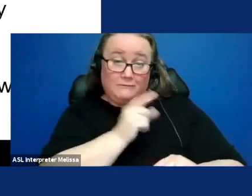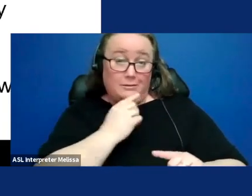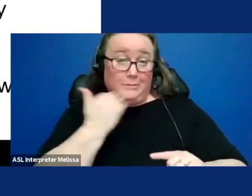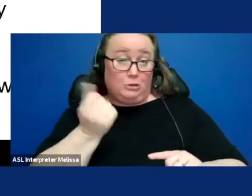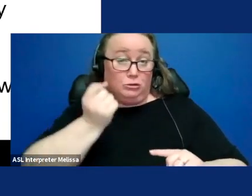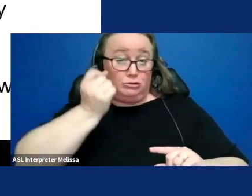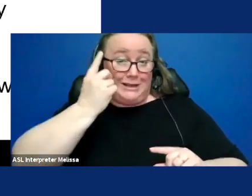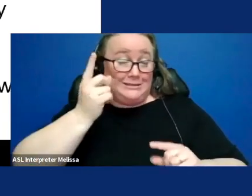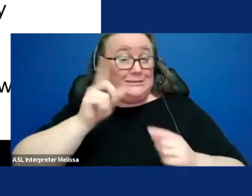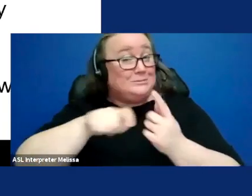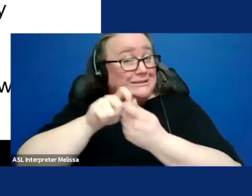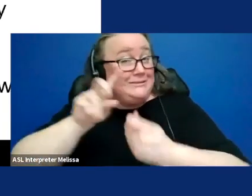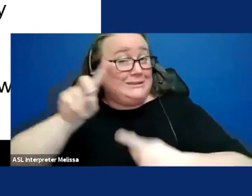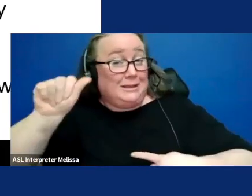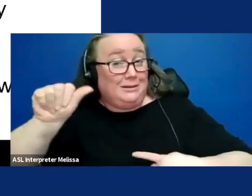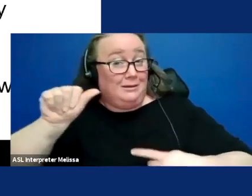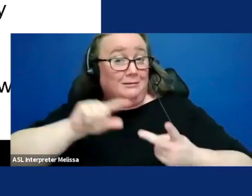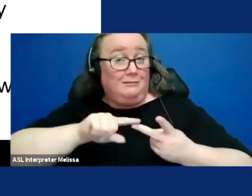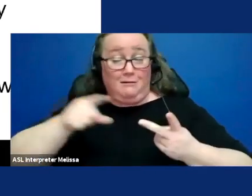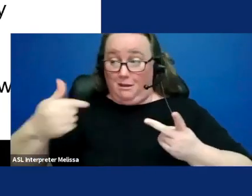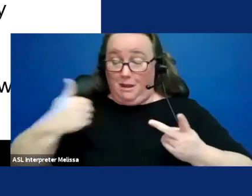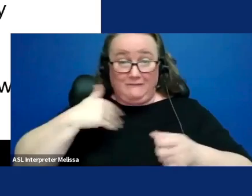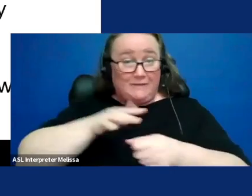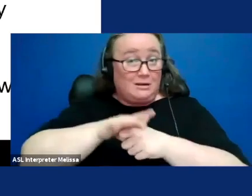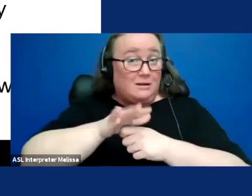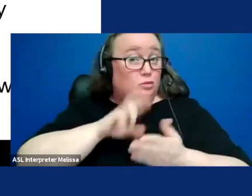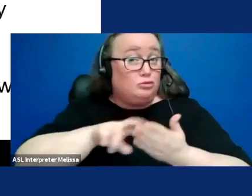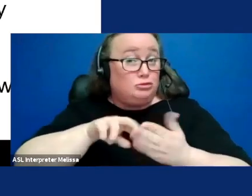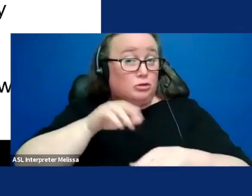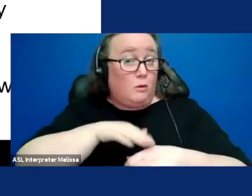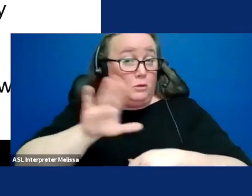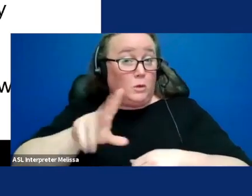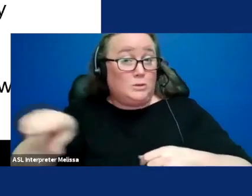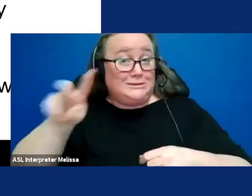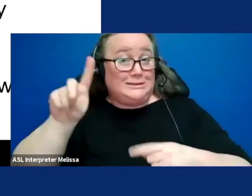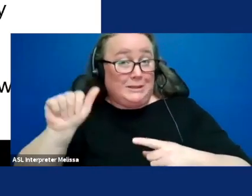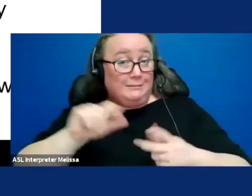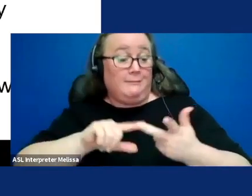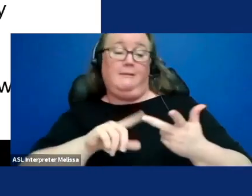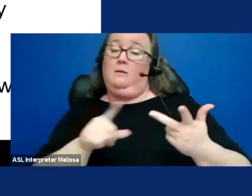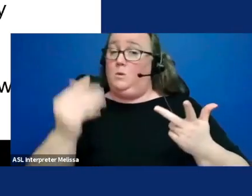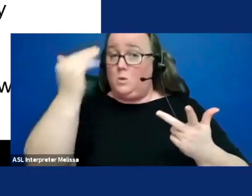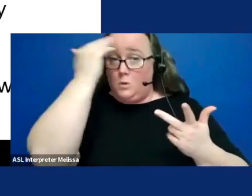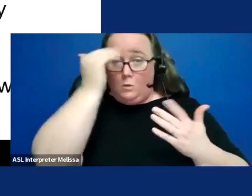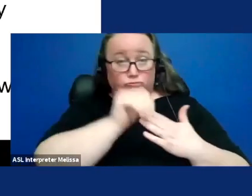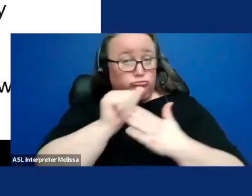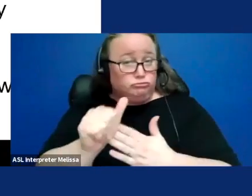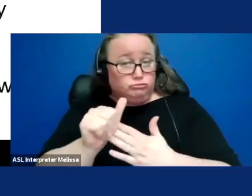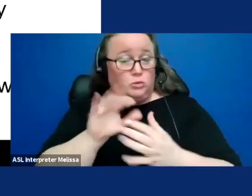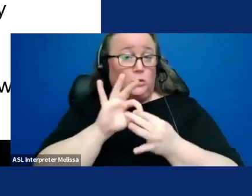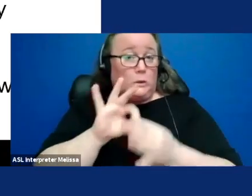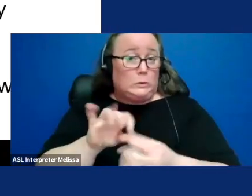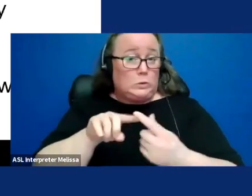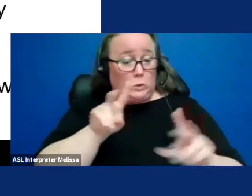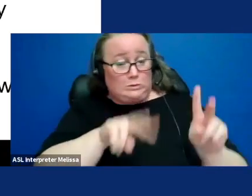Have they done research on those disabilities? Are they aware of guidance around how to actually assess a parent with a disability?